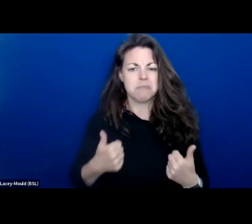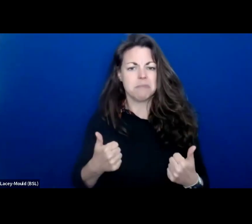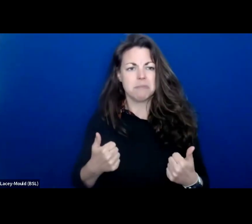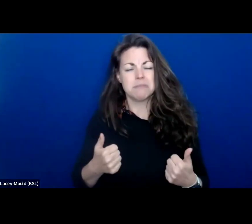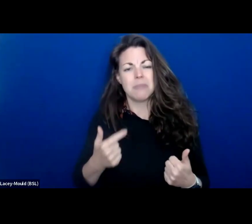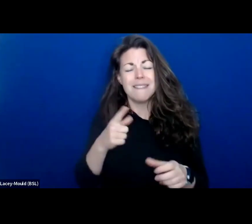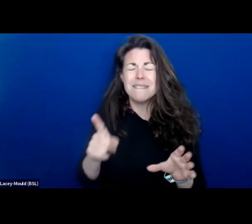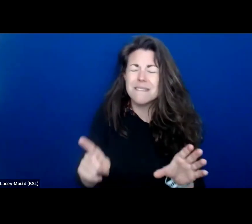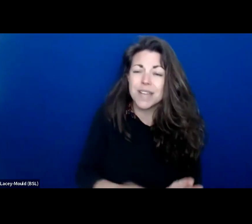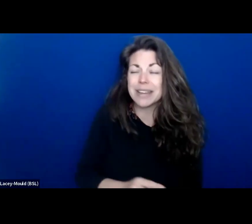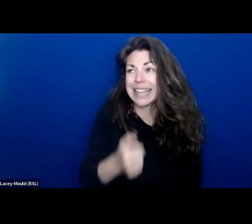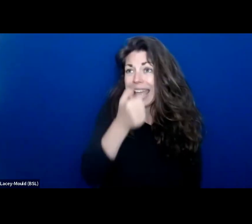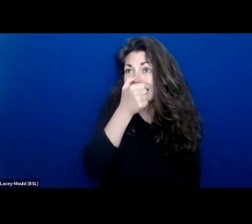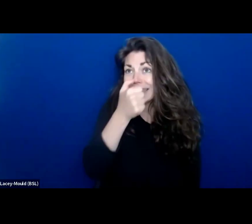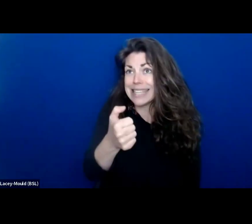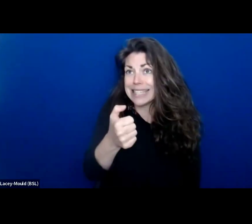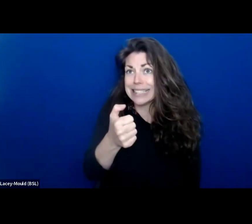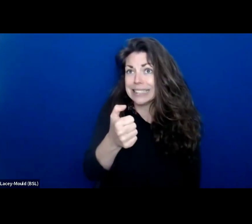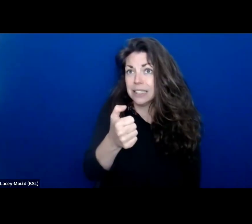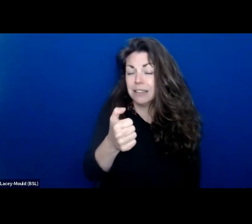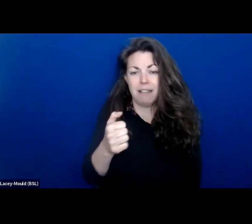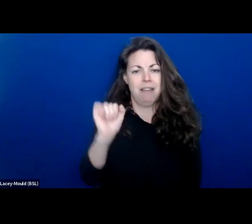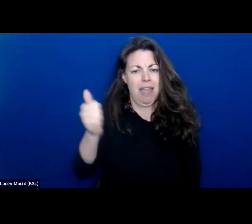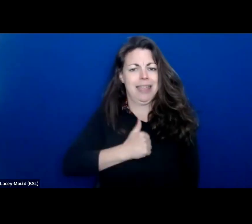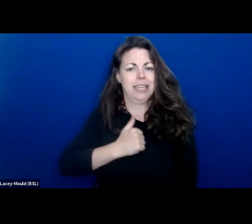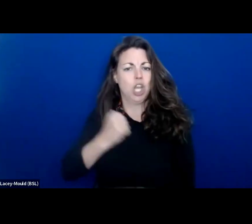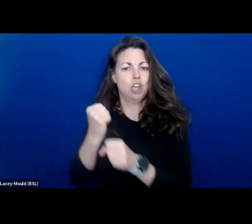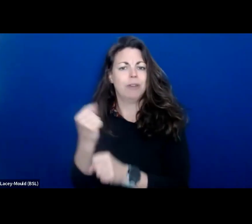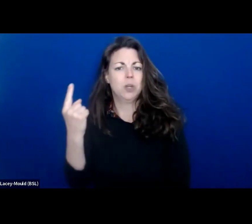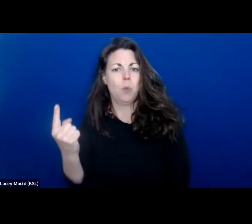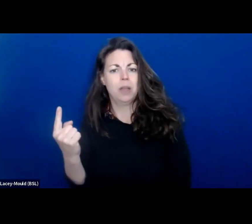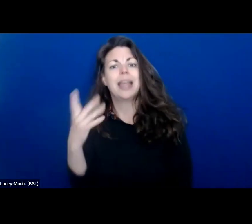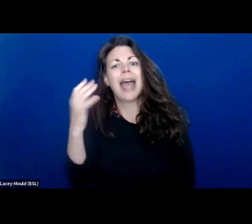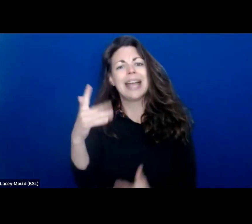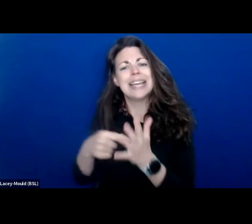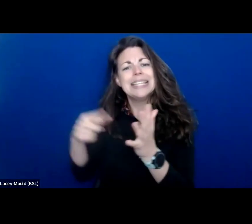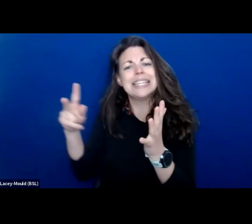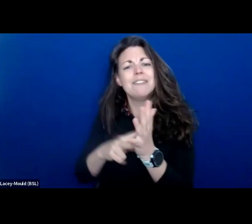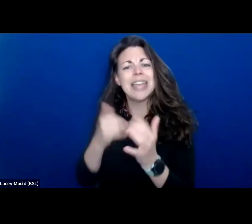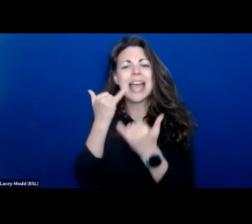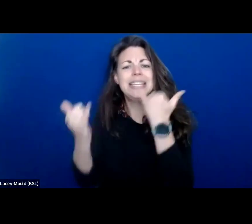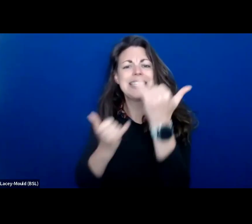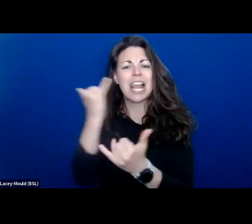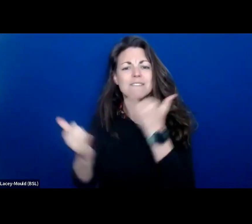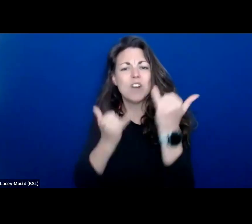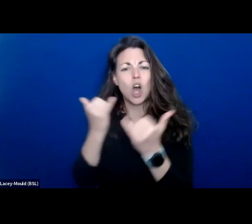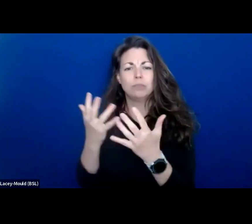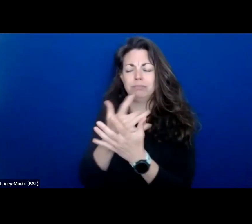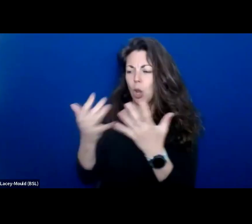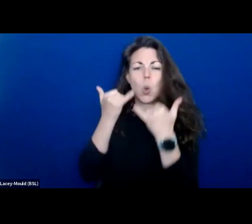which was grade one in Canada, there was a telethon on television. This was the early 1980s. I was born in 1976.